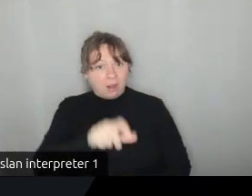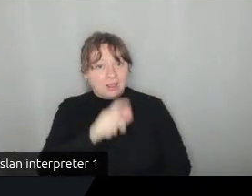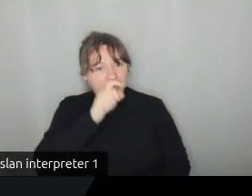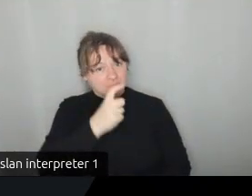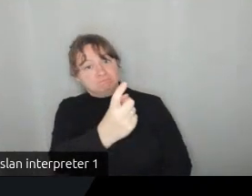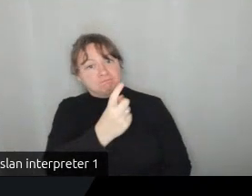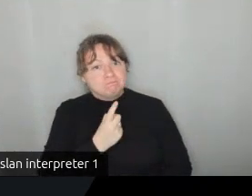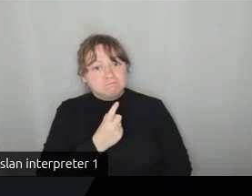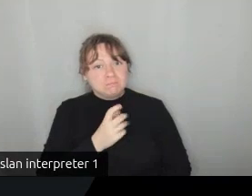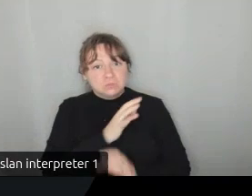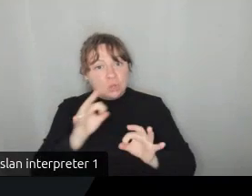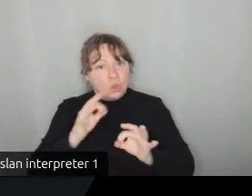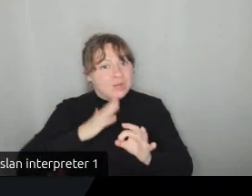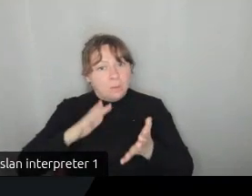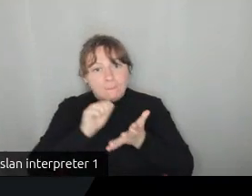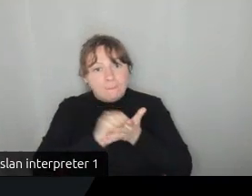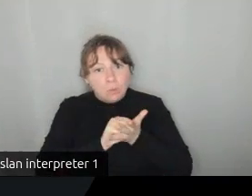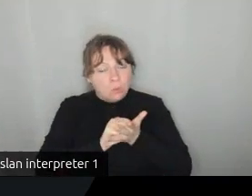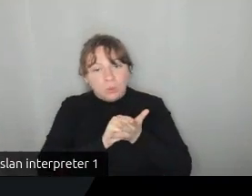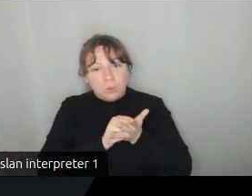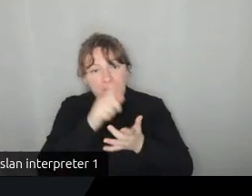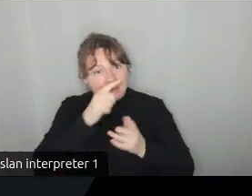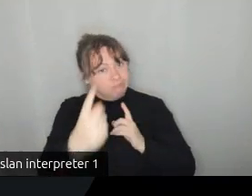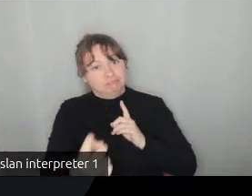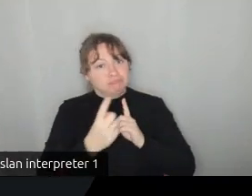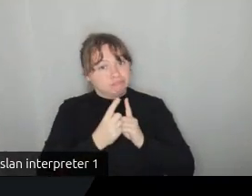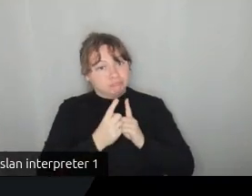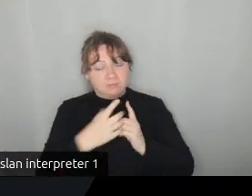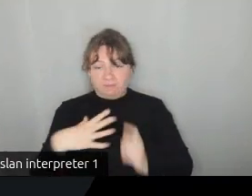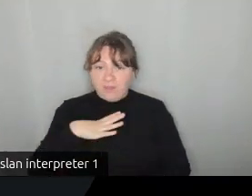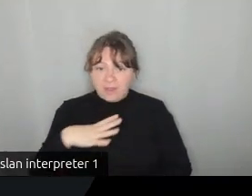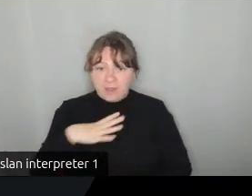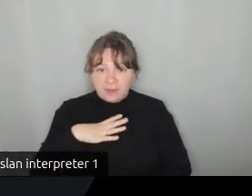So it's a drop in clinic. We don't have an uh they don't have to call and book an appointment